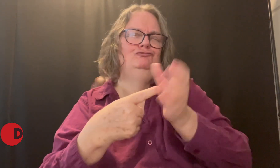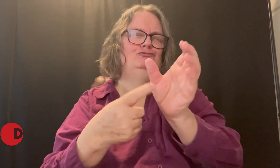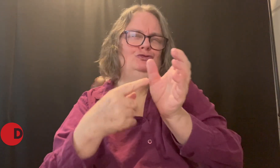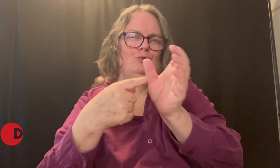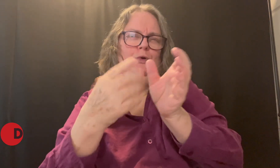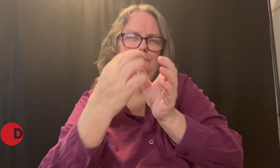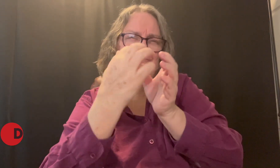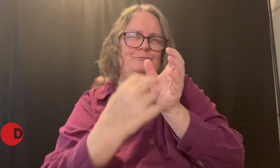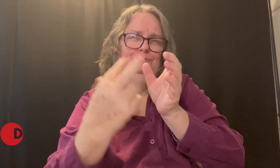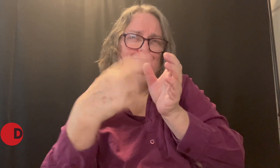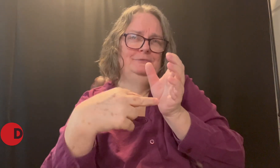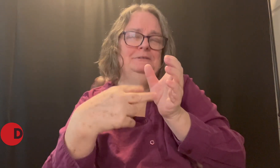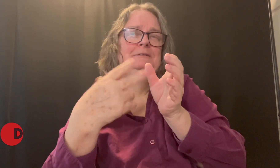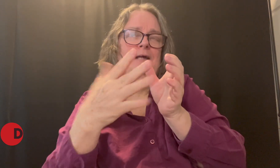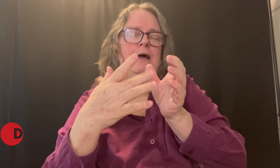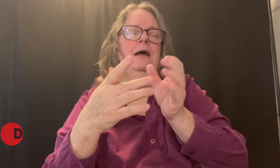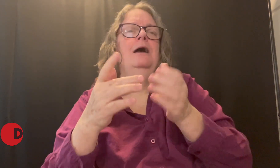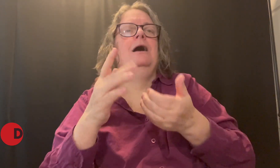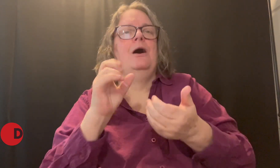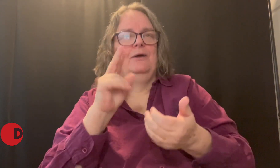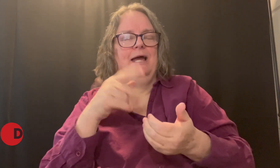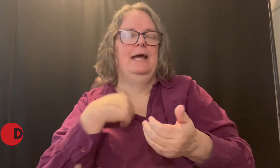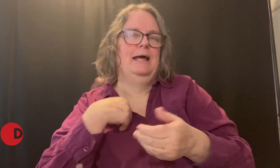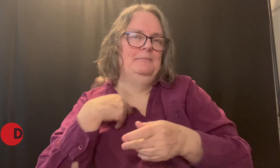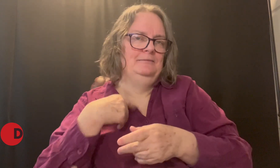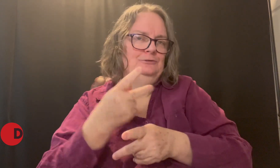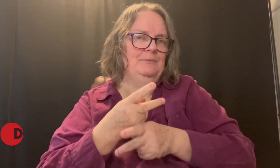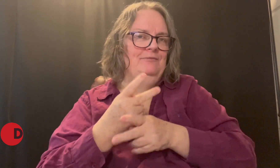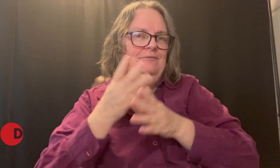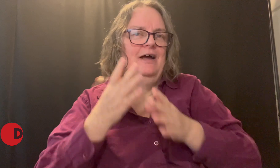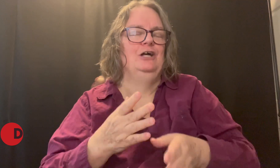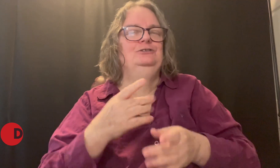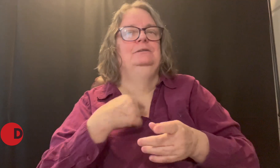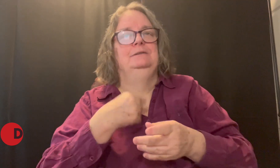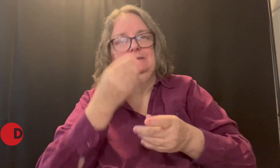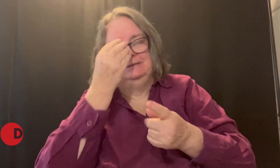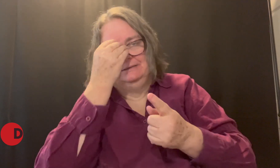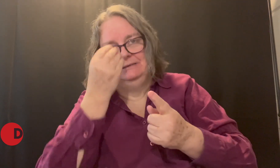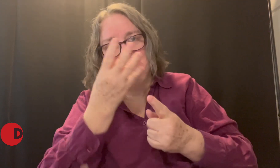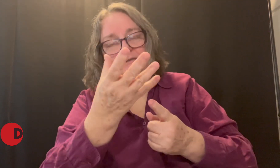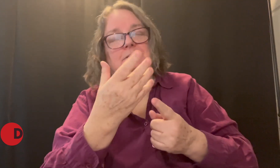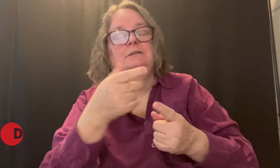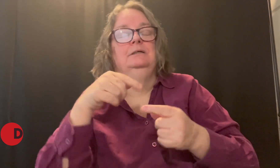I am a Supervisor and need to inform you that I cannot accept your blood due